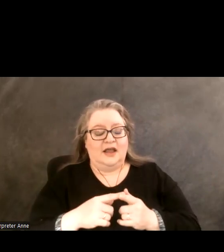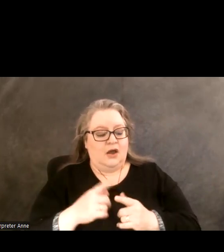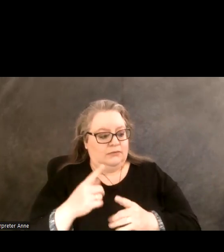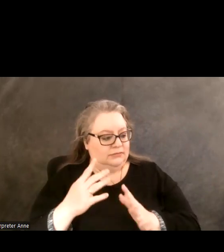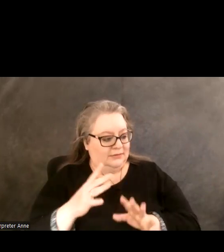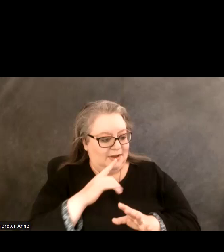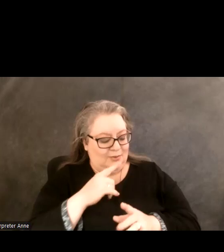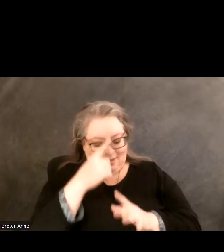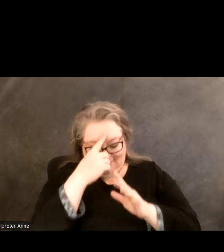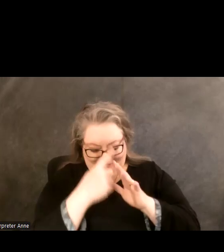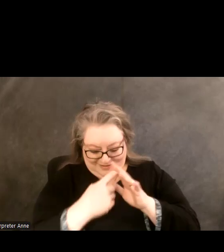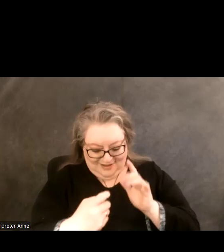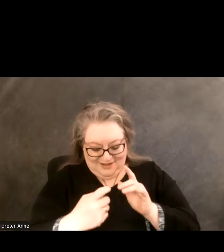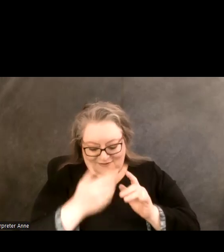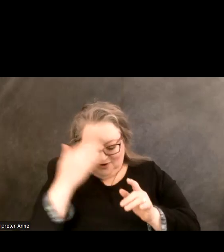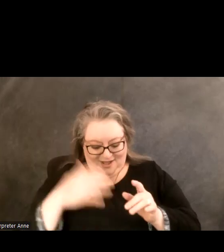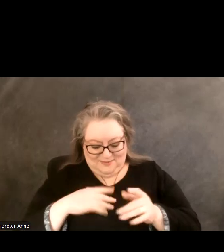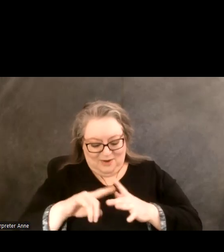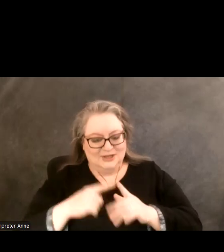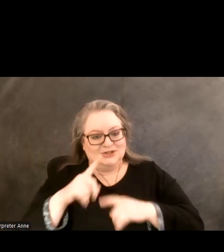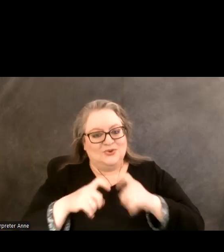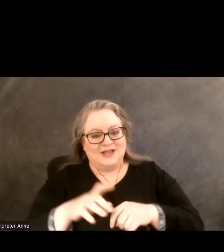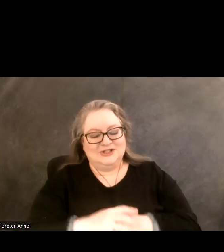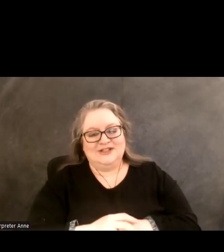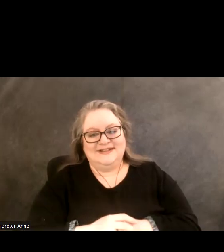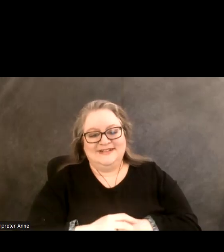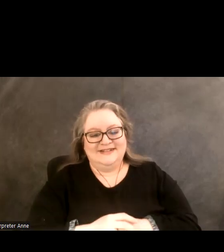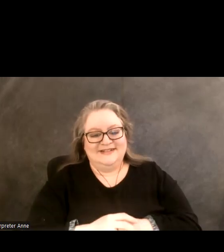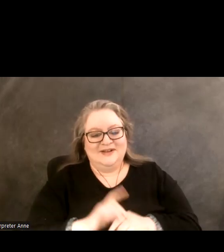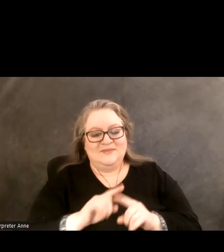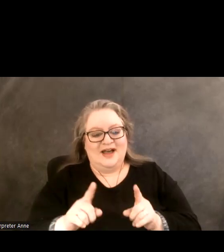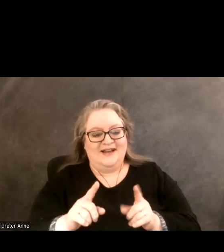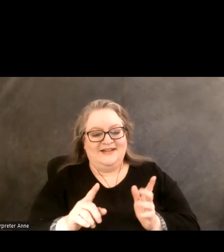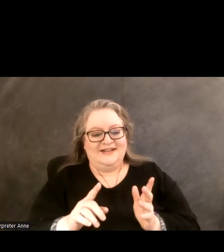actually forgot the original question. But -- oh, yes,